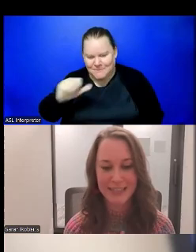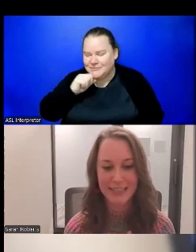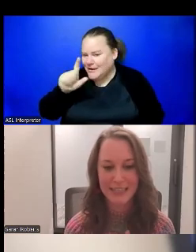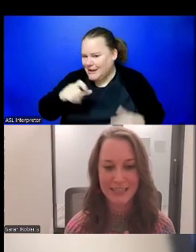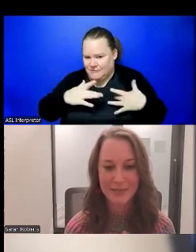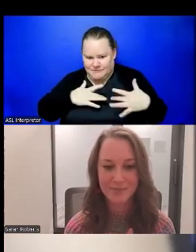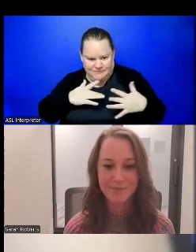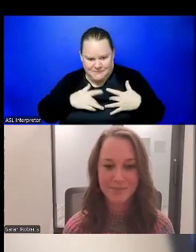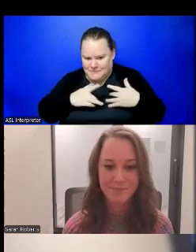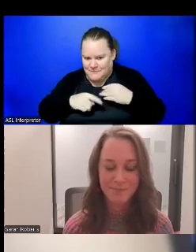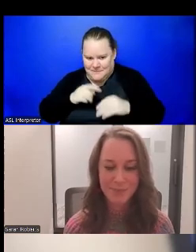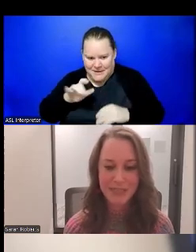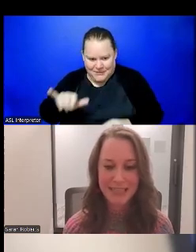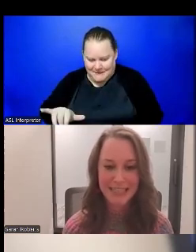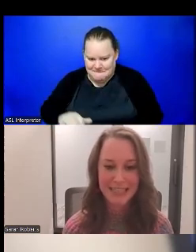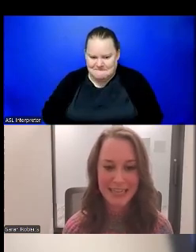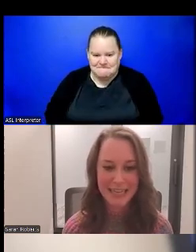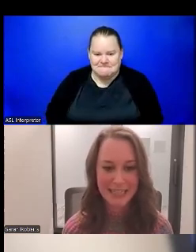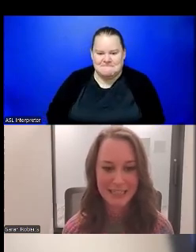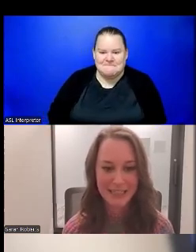in these guys next slide.